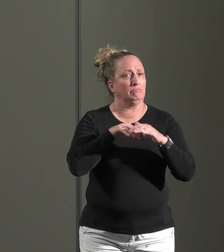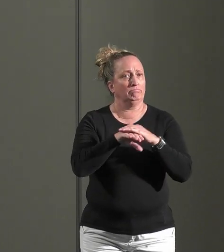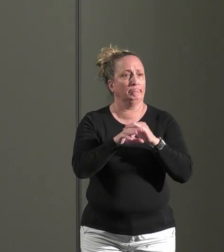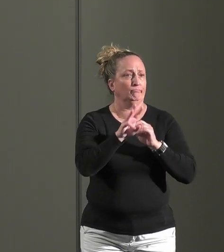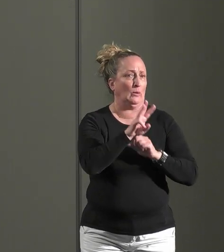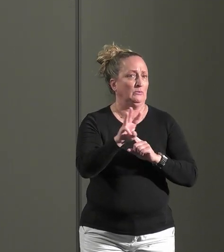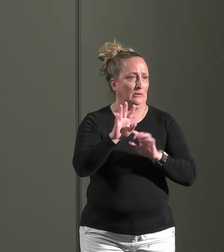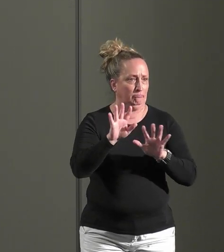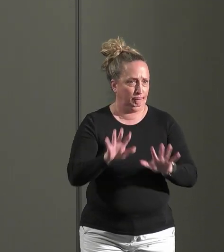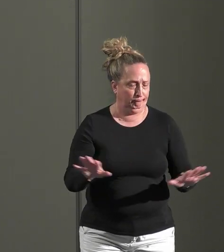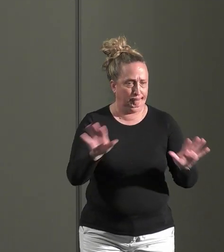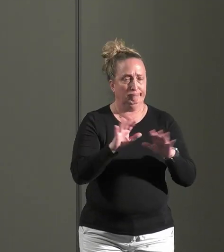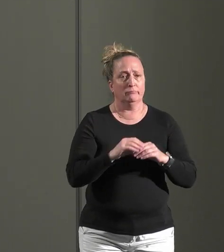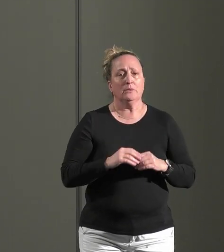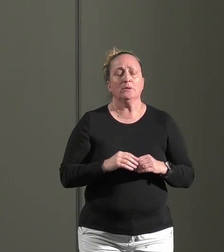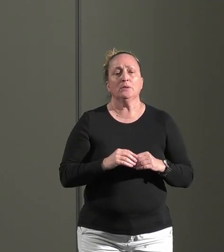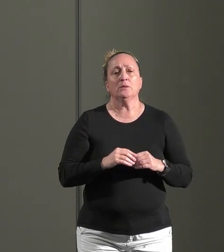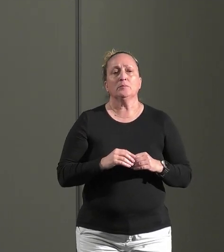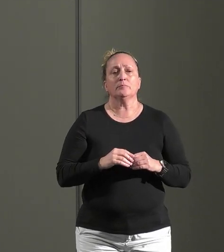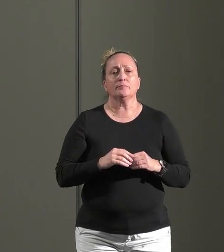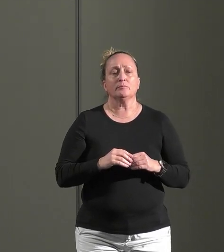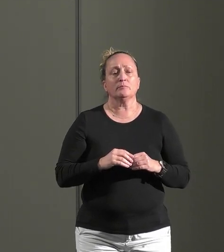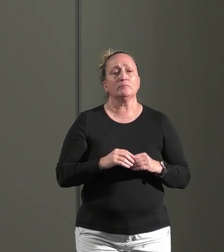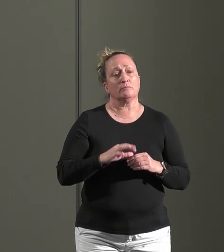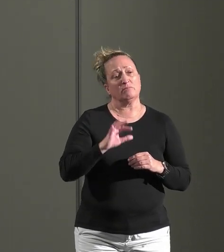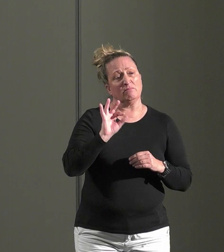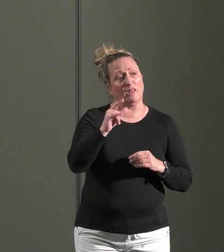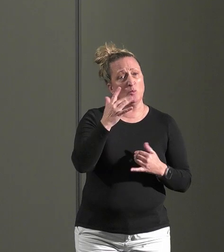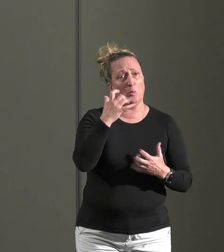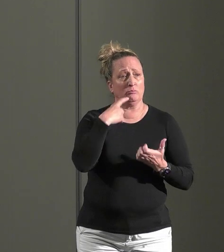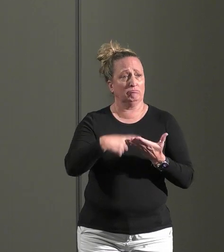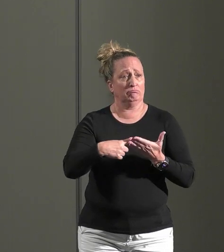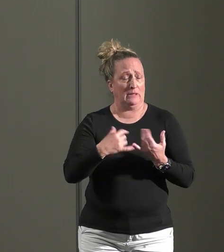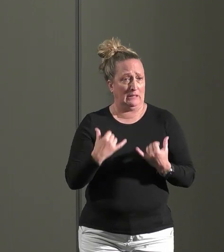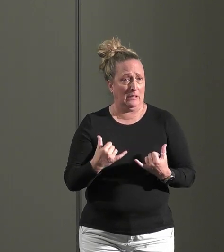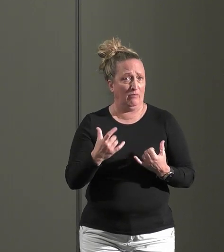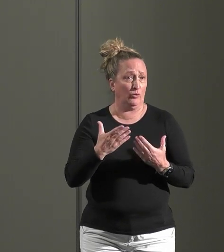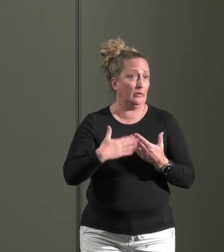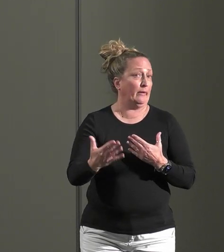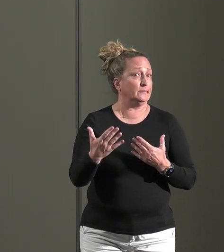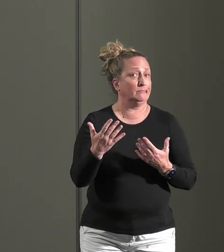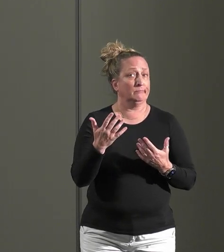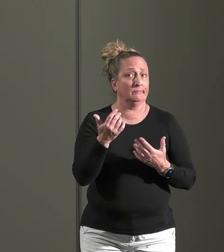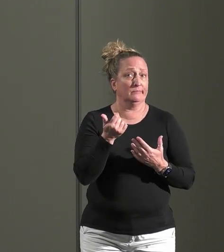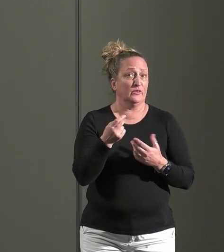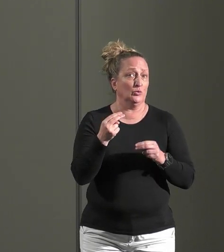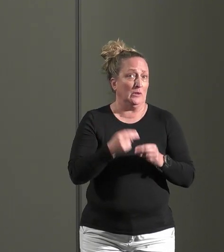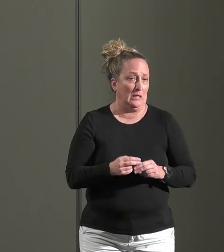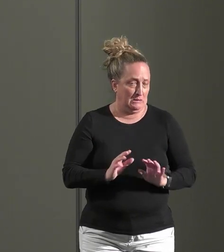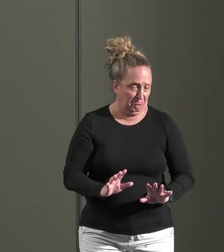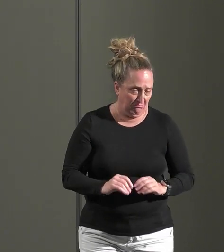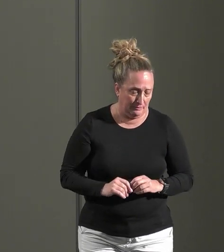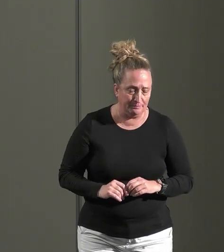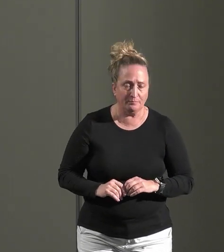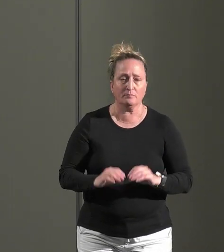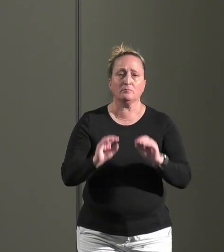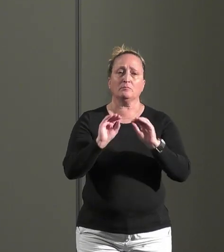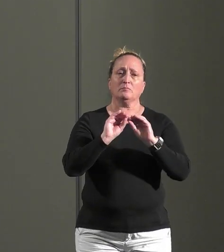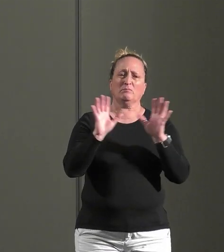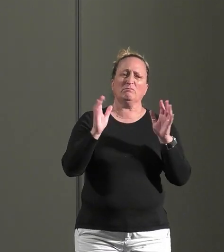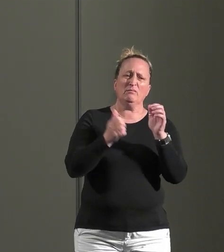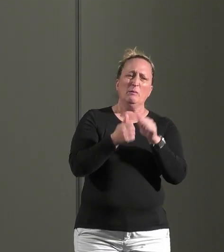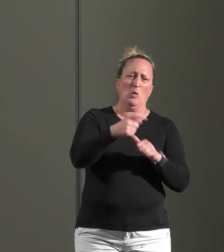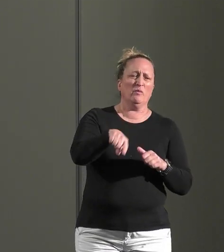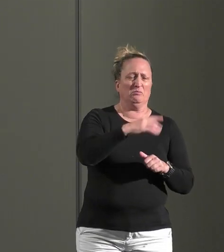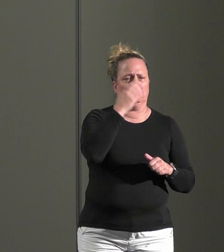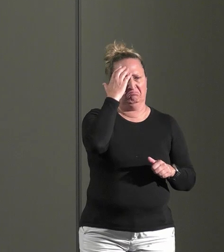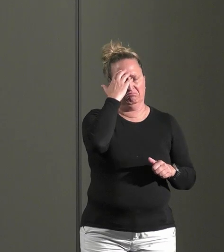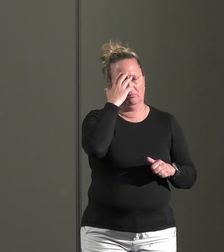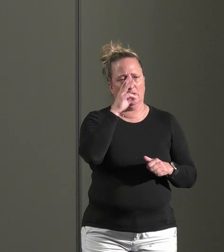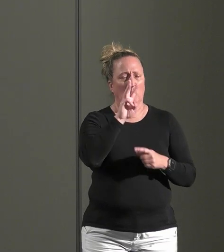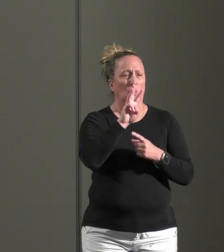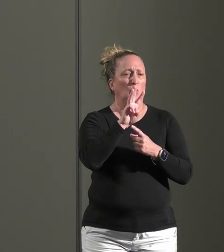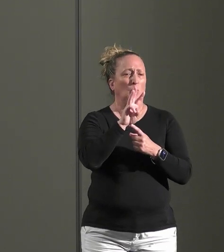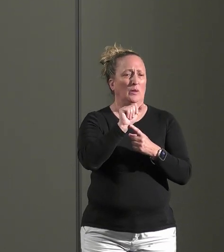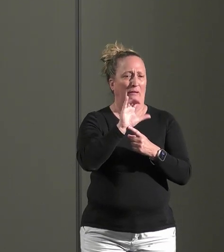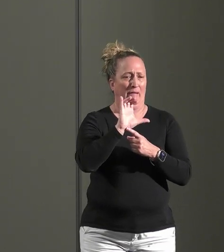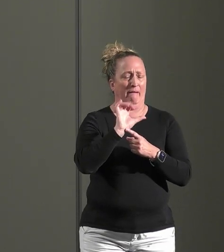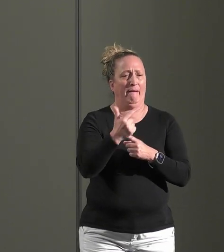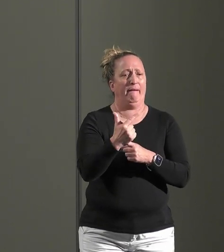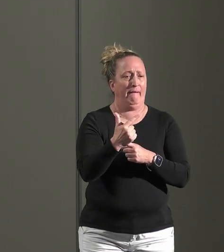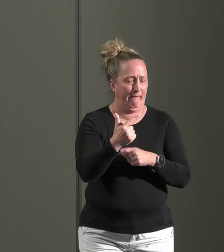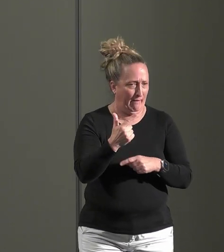all. And that is what I want to talk about. You are familiar with WCAG it is guidelines it is